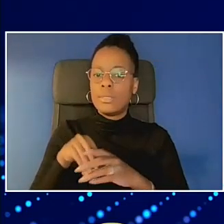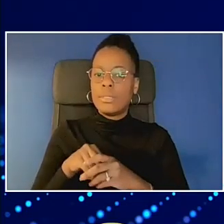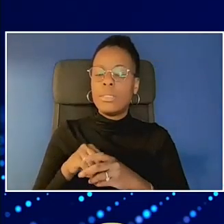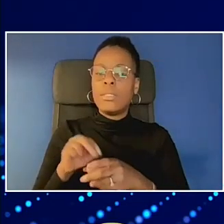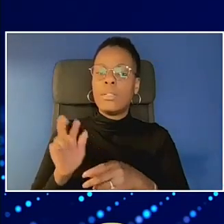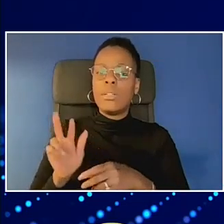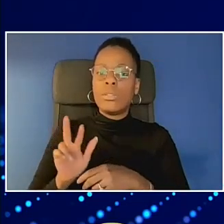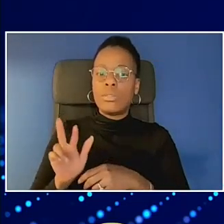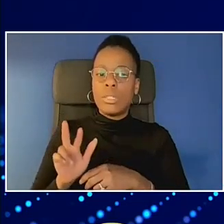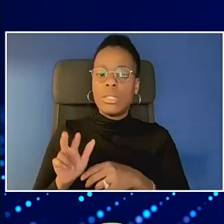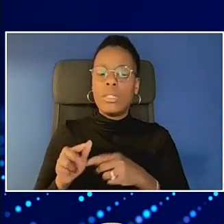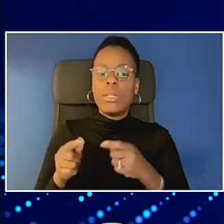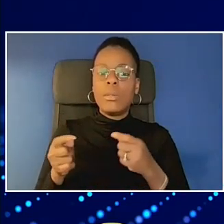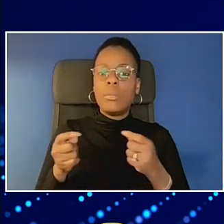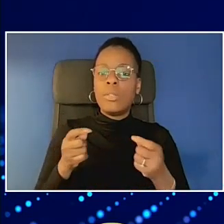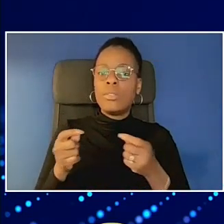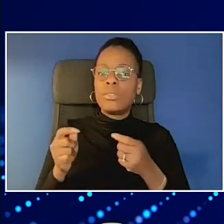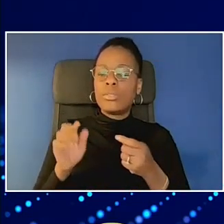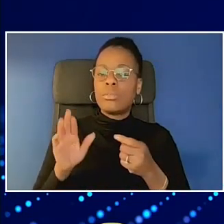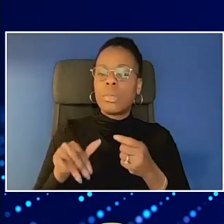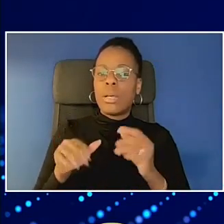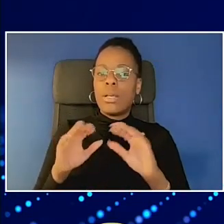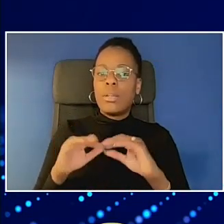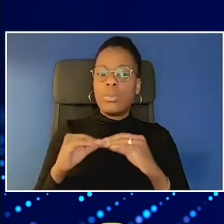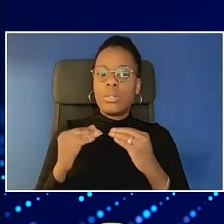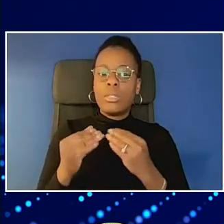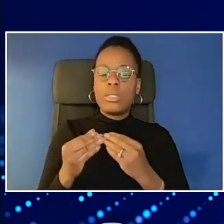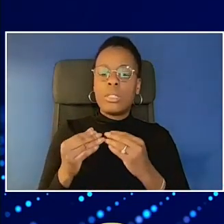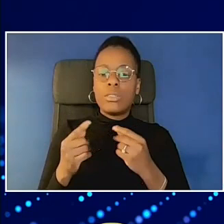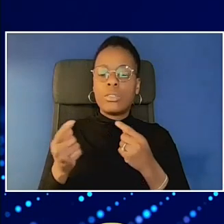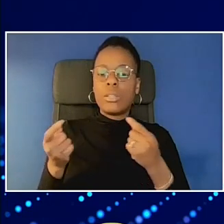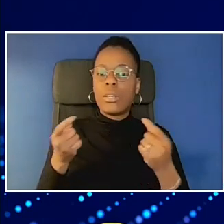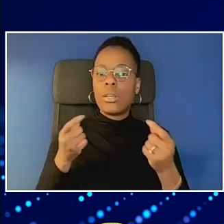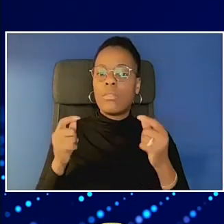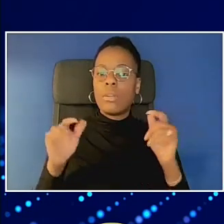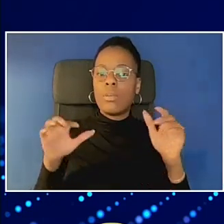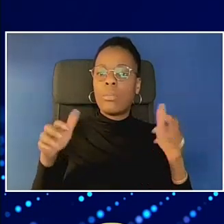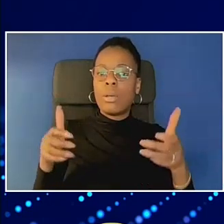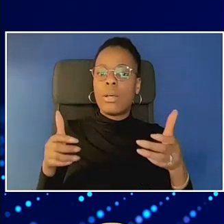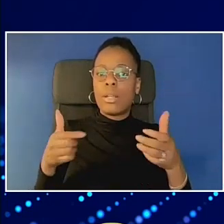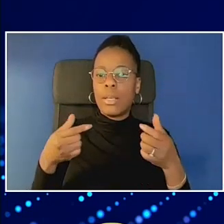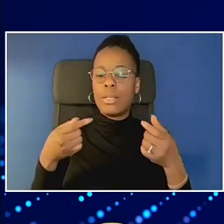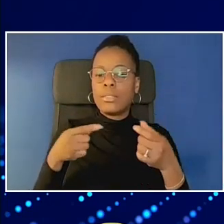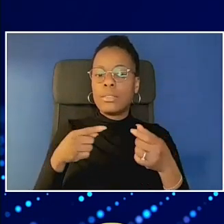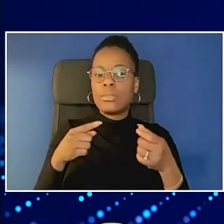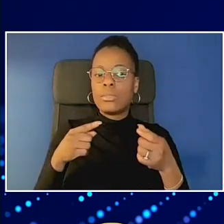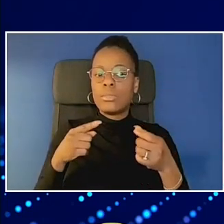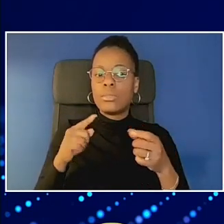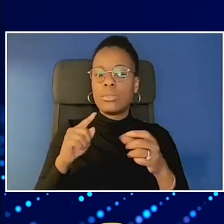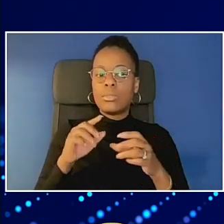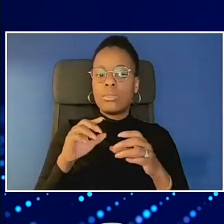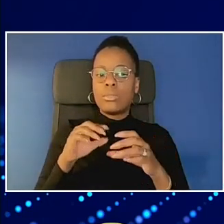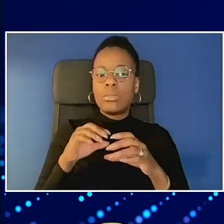administered by an organization the governing body of such organization must consent- consist solely of representatives